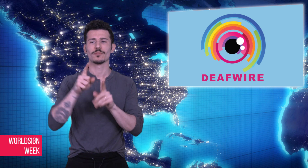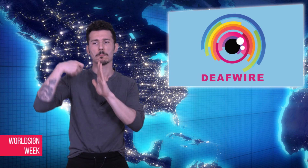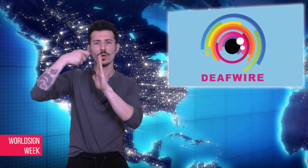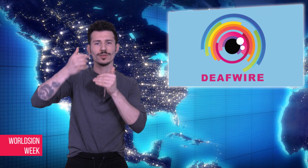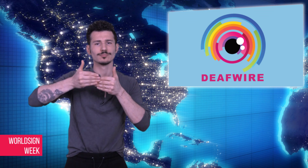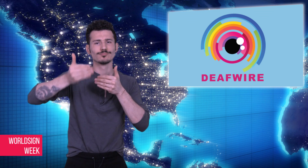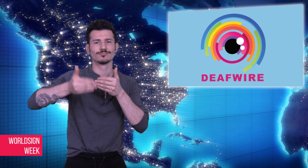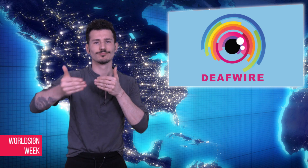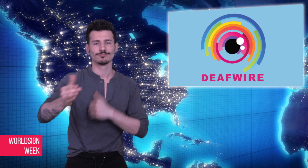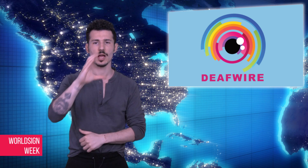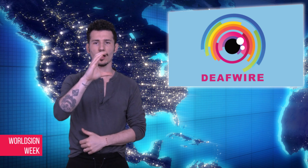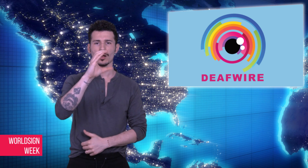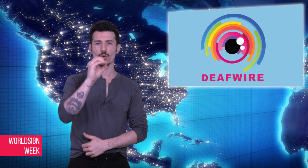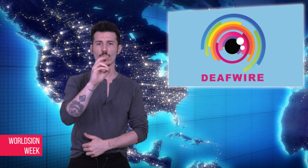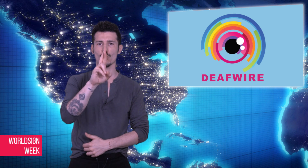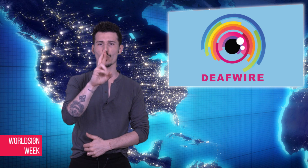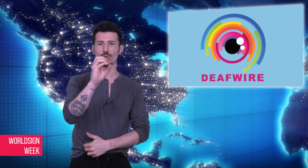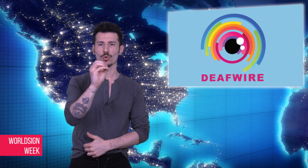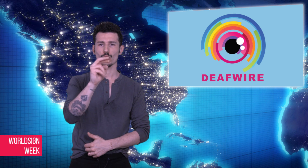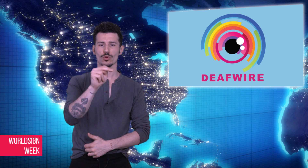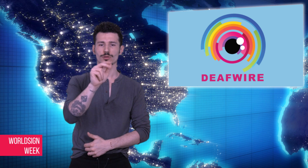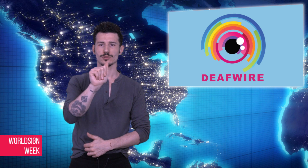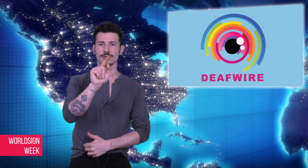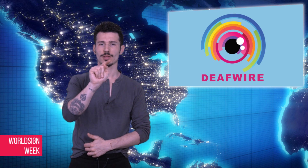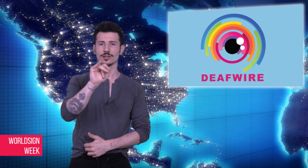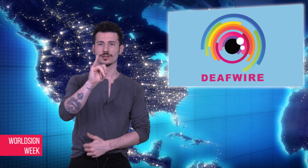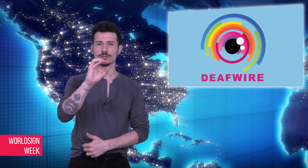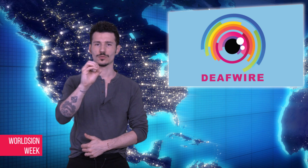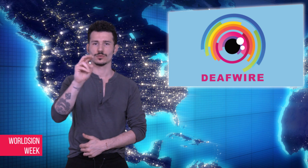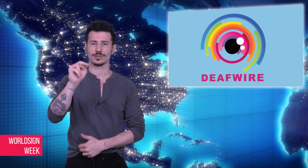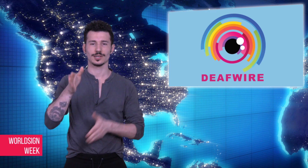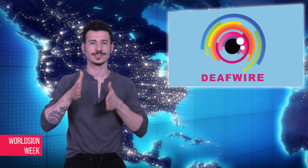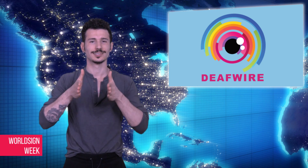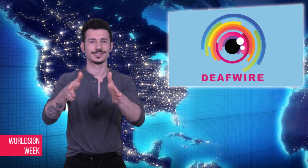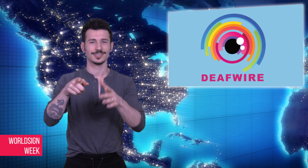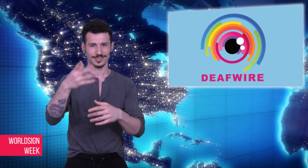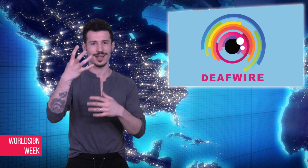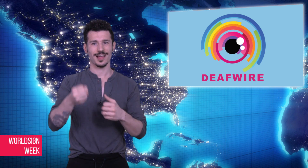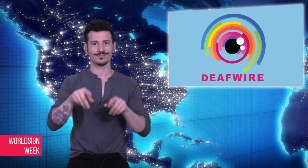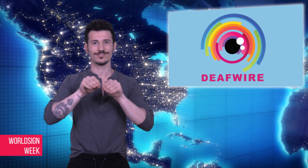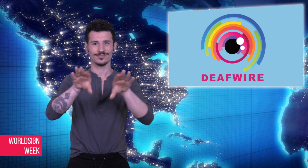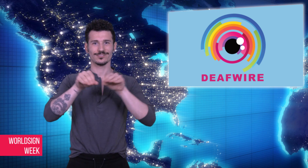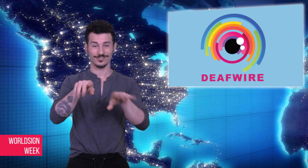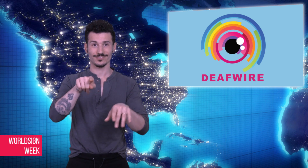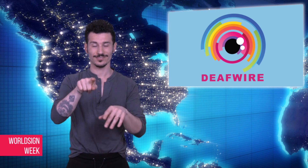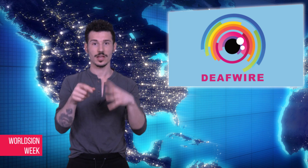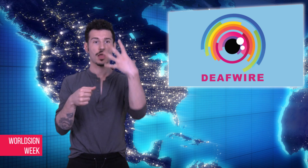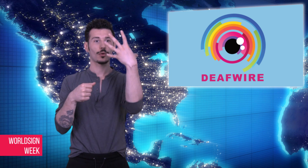awareness of challenges faced by